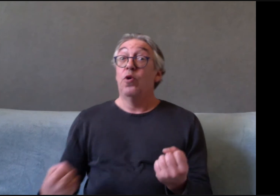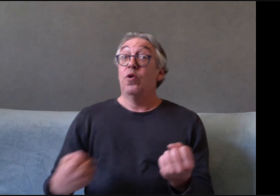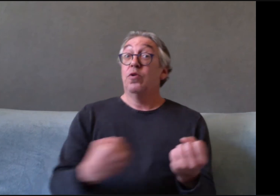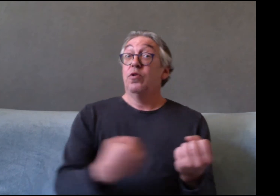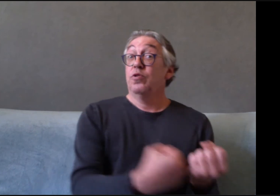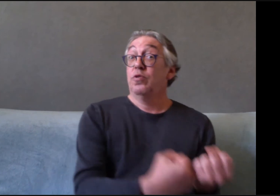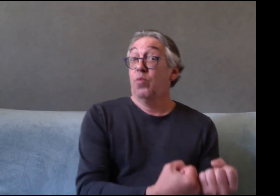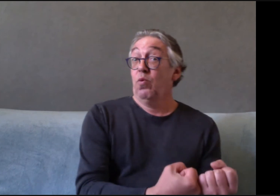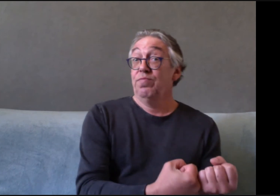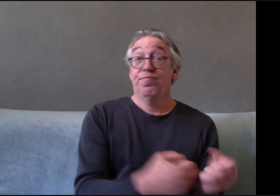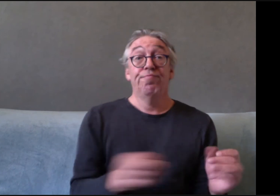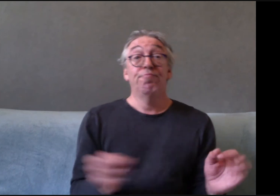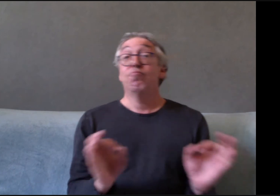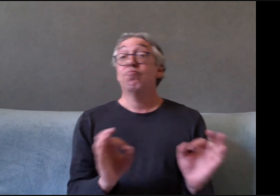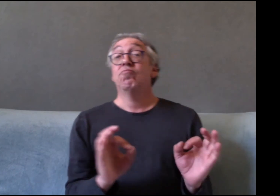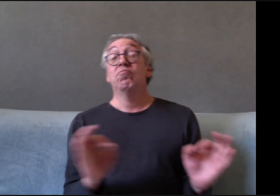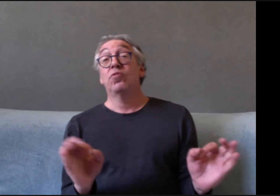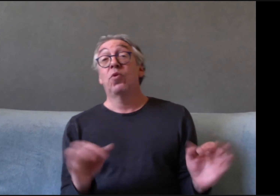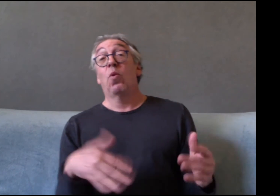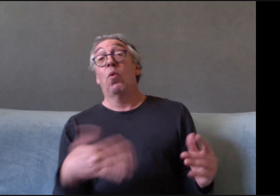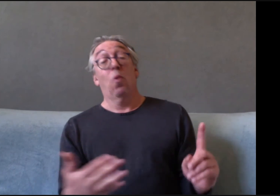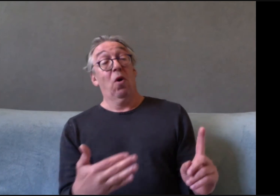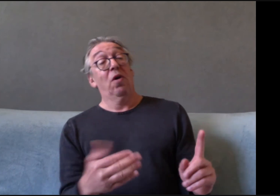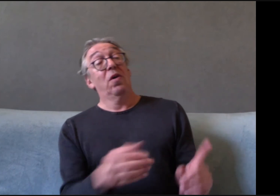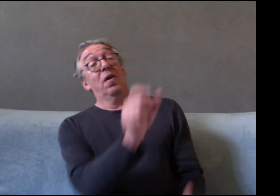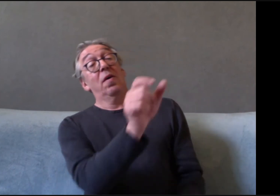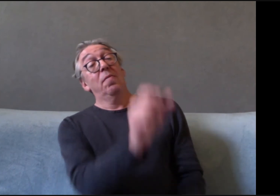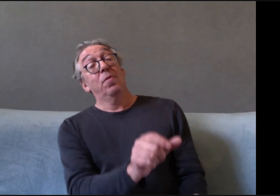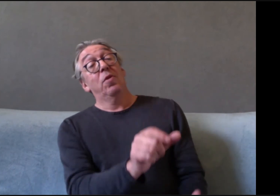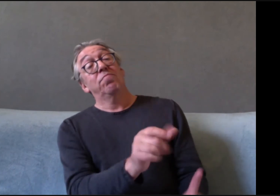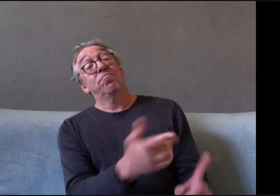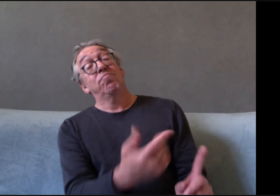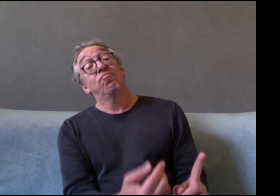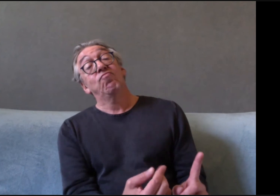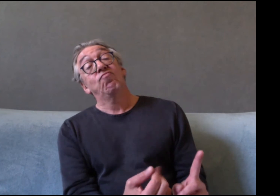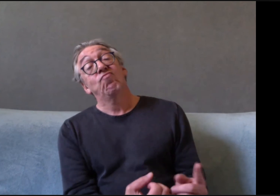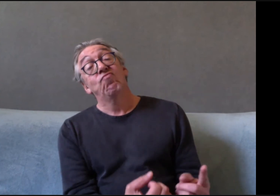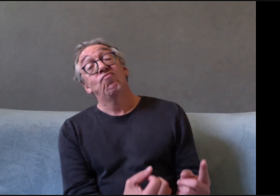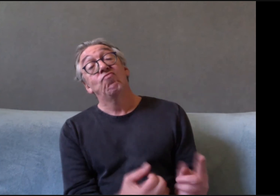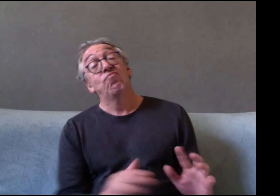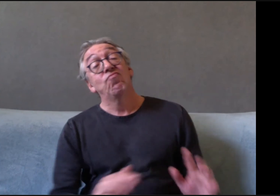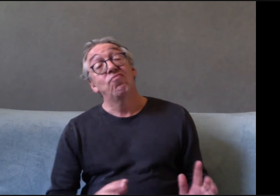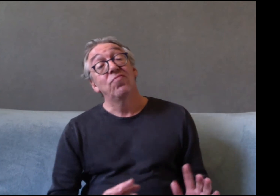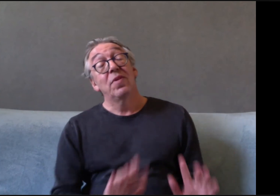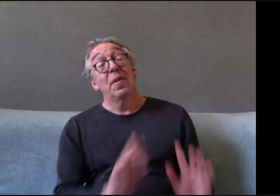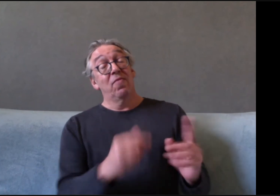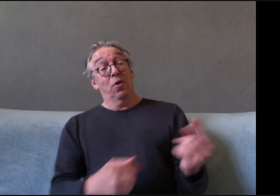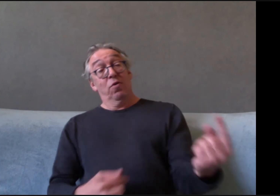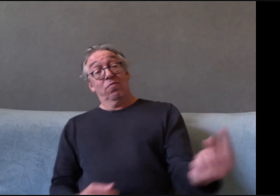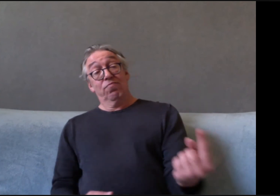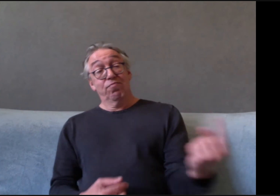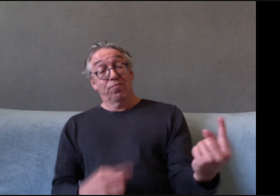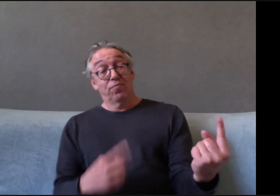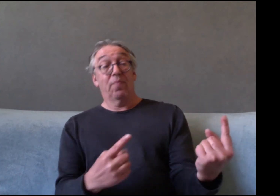and the replacement of supporters who become ill The coordination of that support is often lacking.